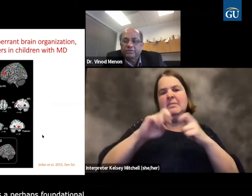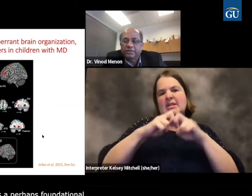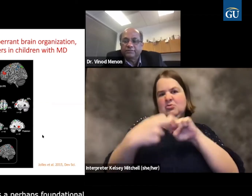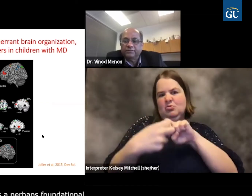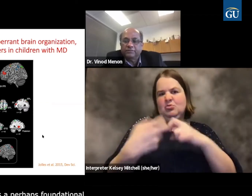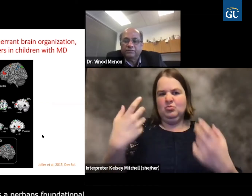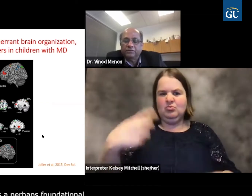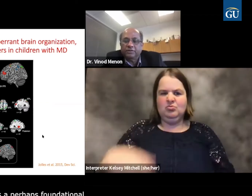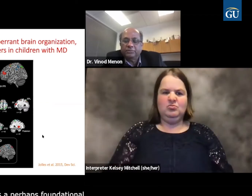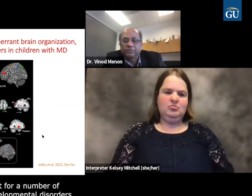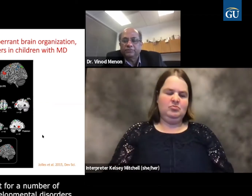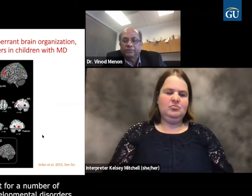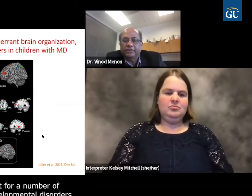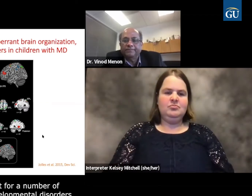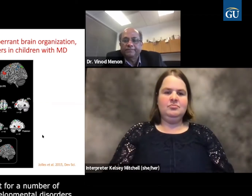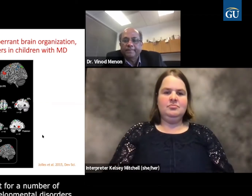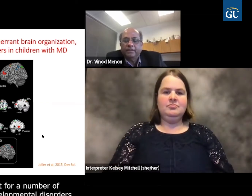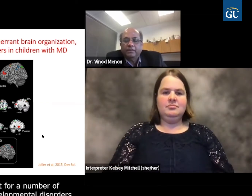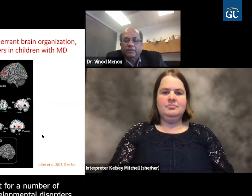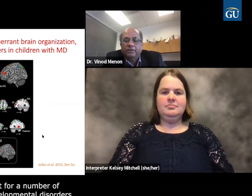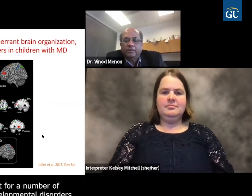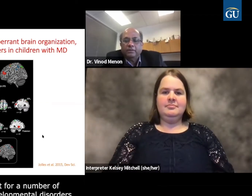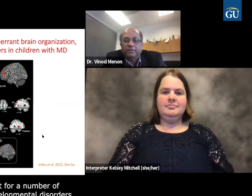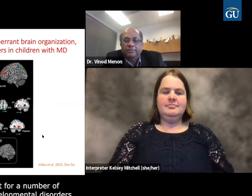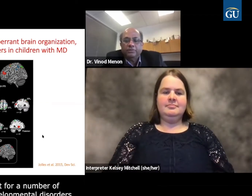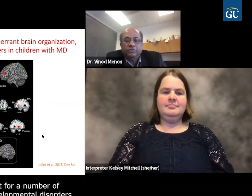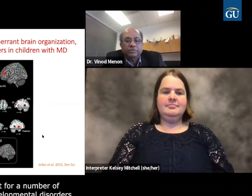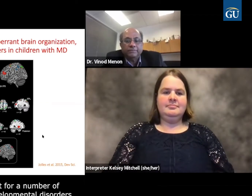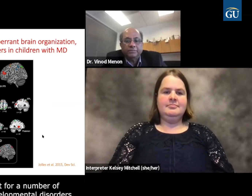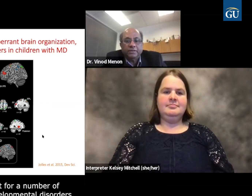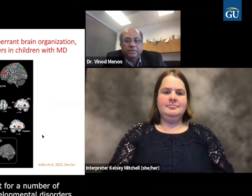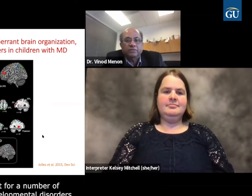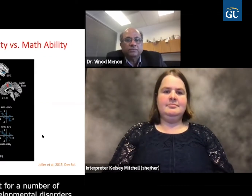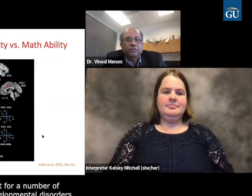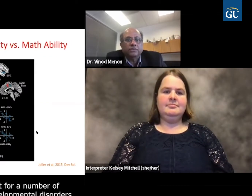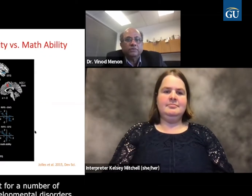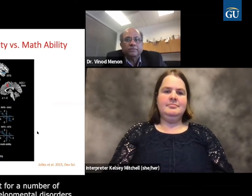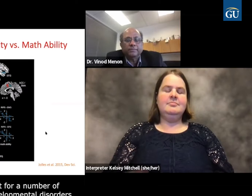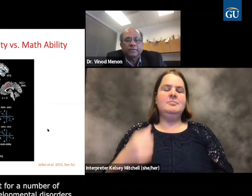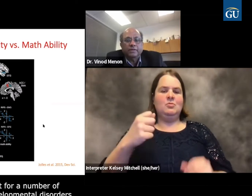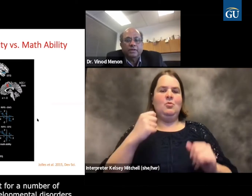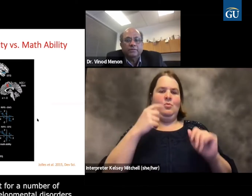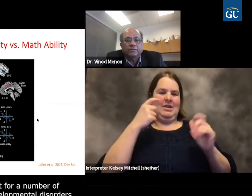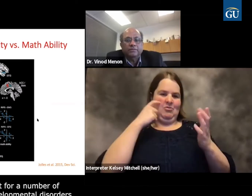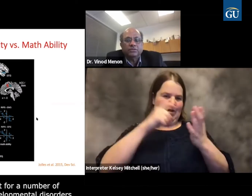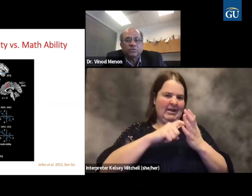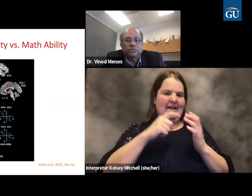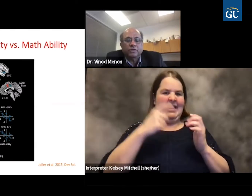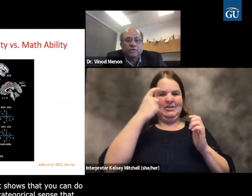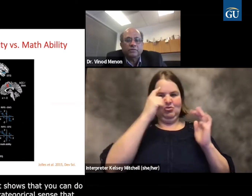perhaps a foundational deficit for a number of